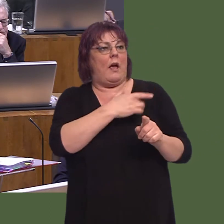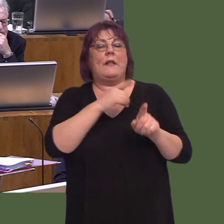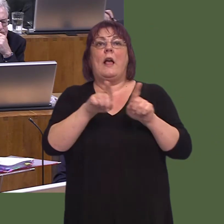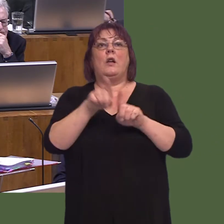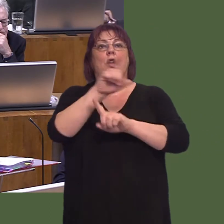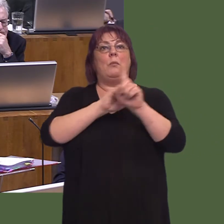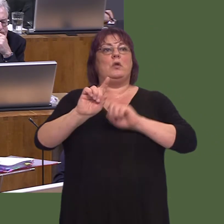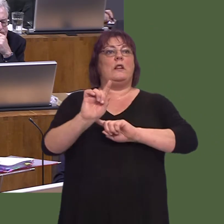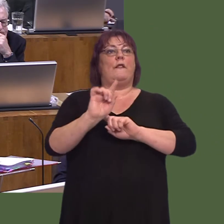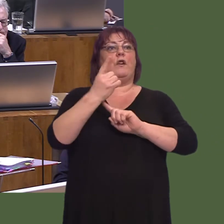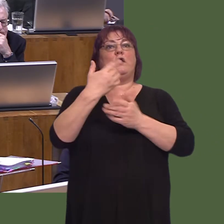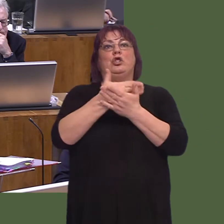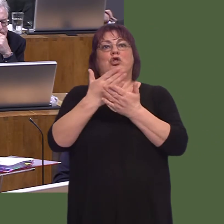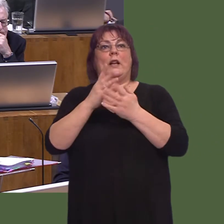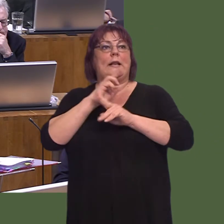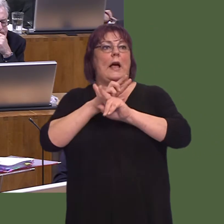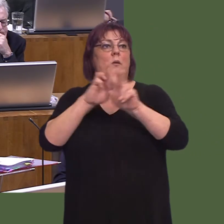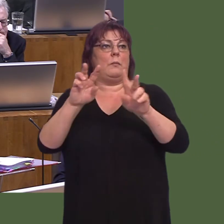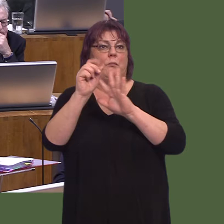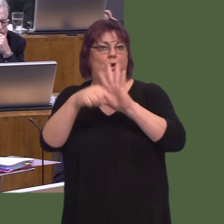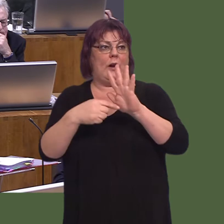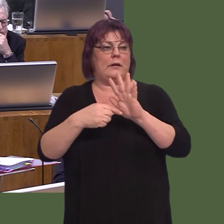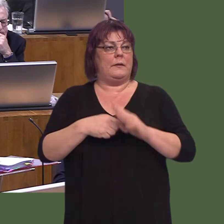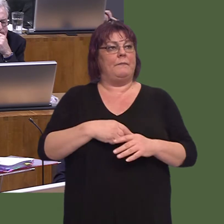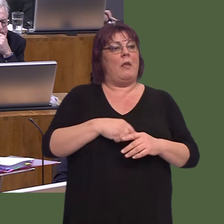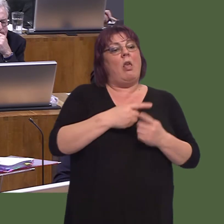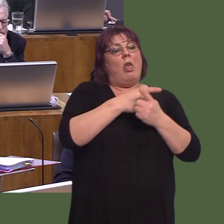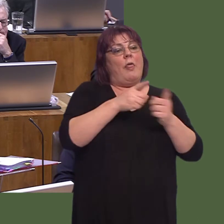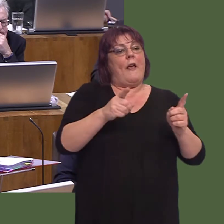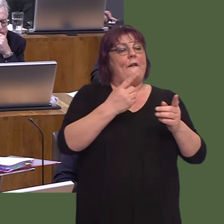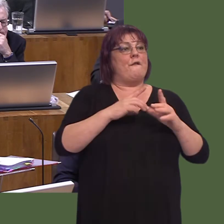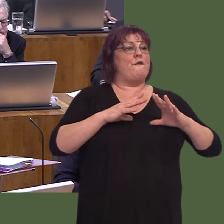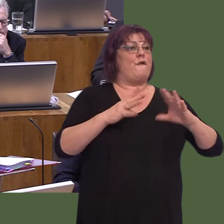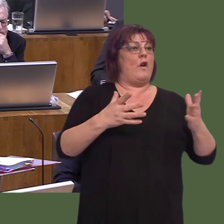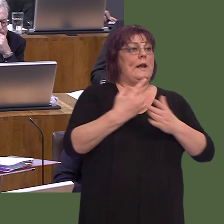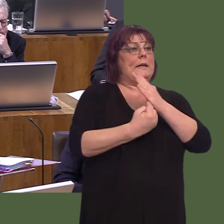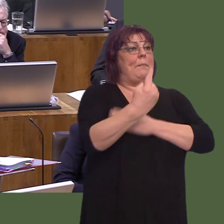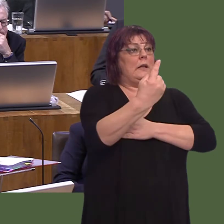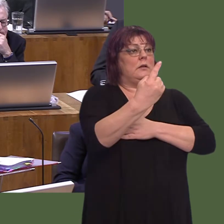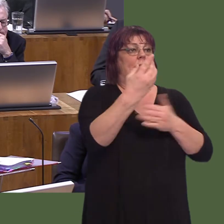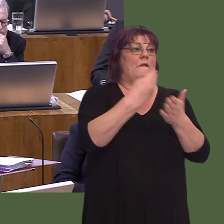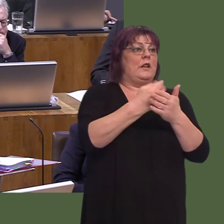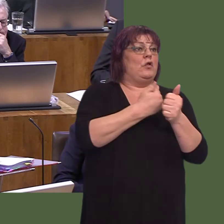Communities First shared outcomes projects. They ensure access to free and independent social welfare advice across Wales and, as